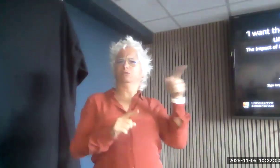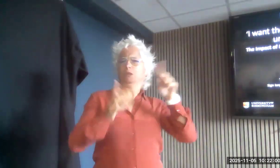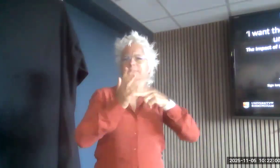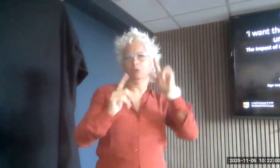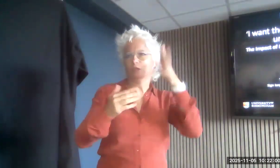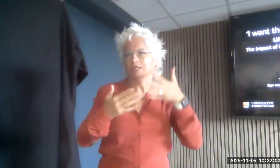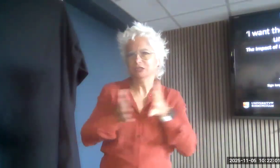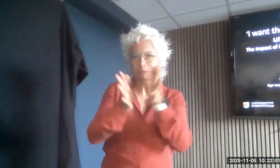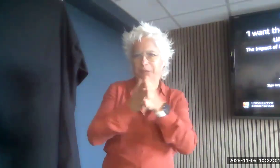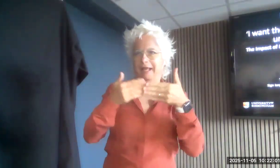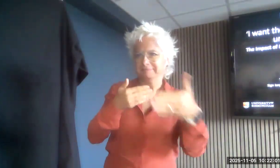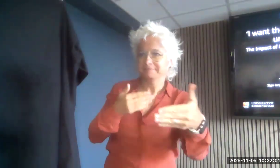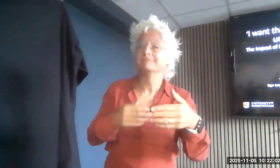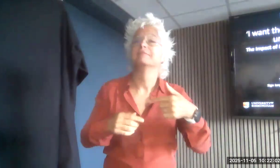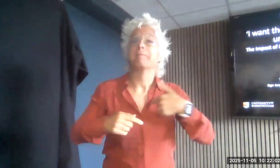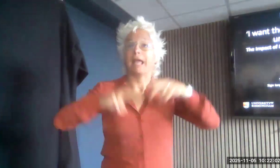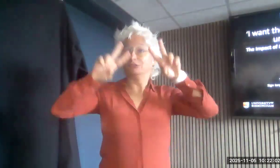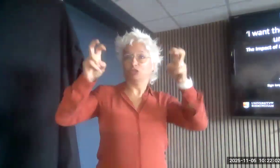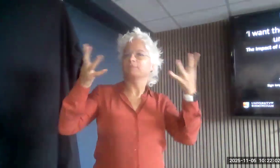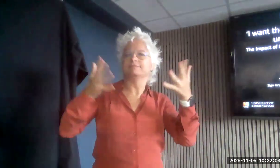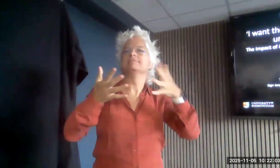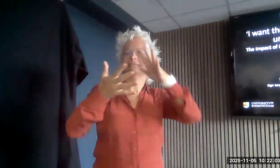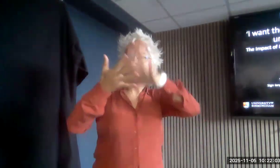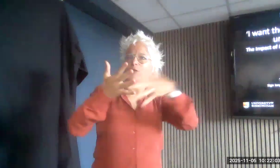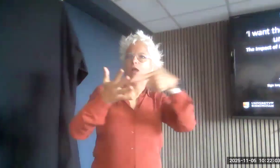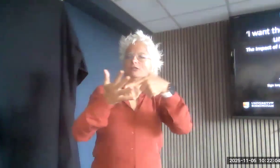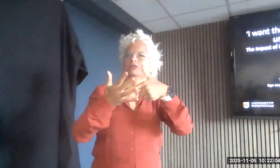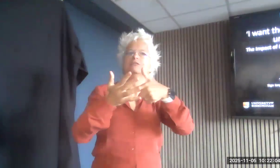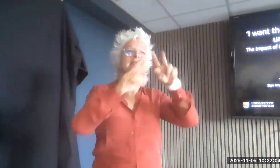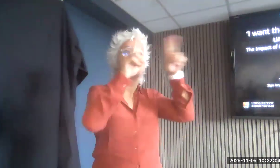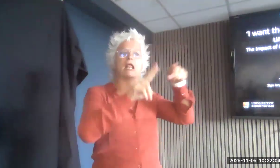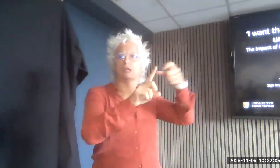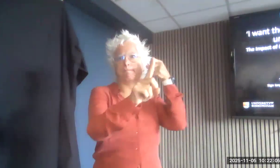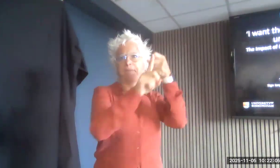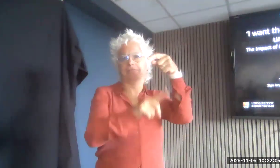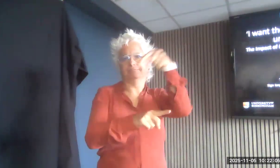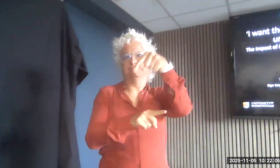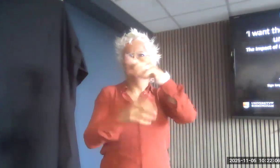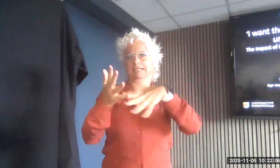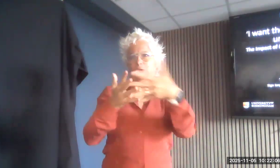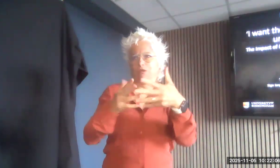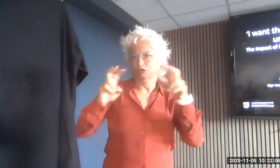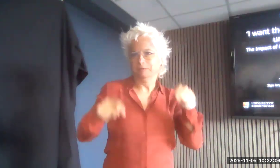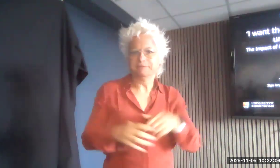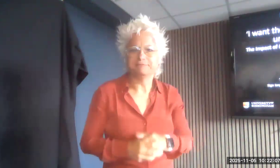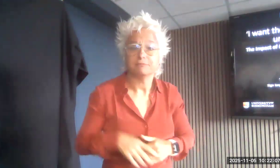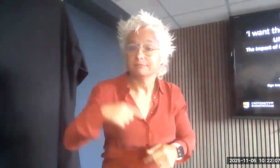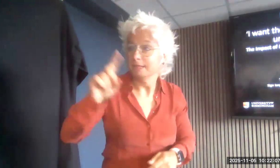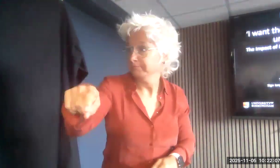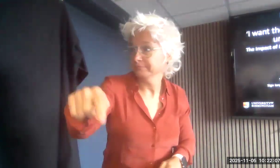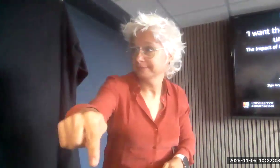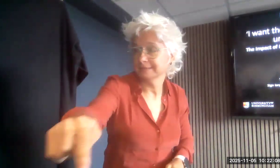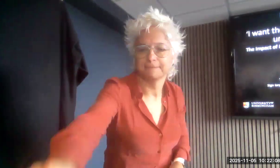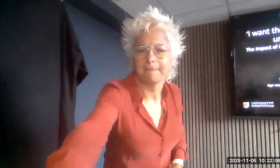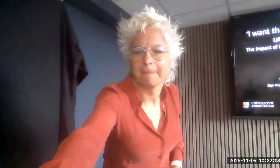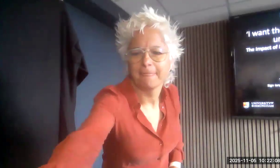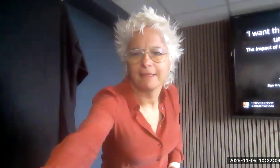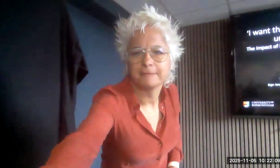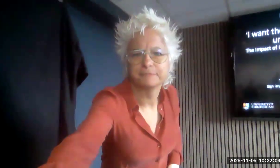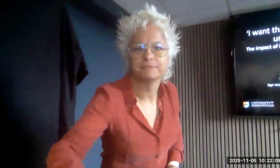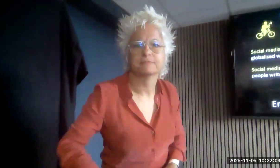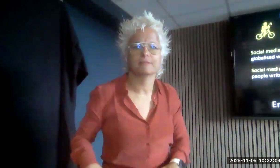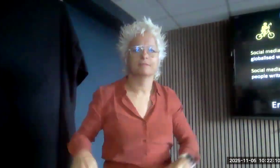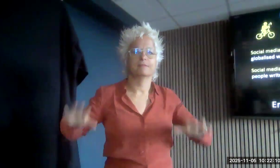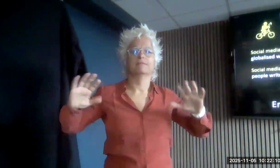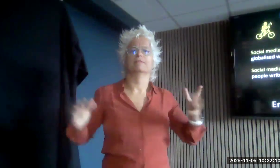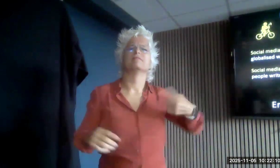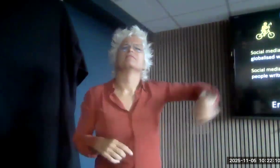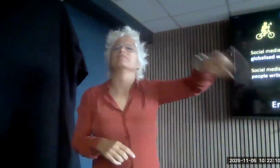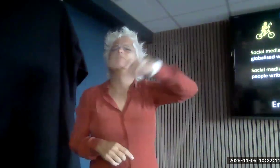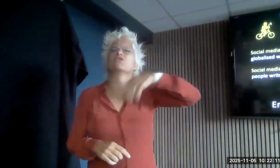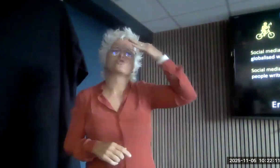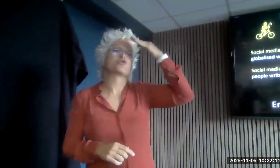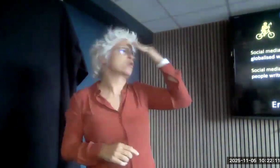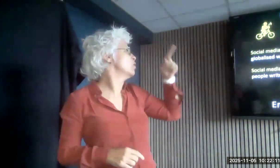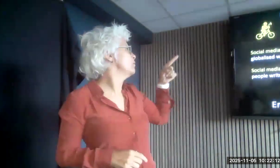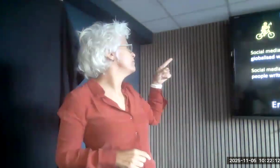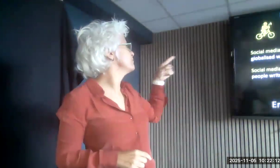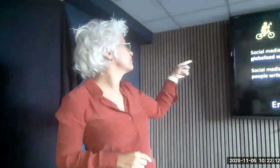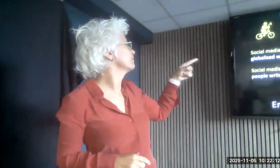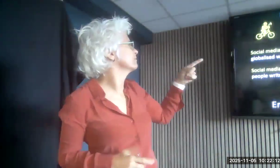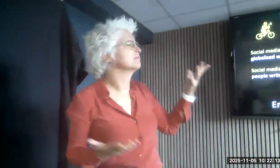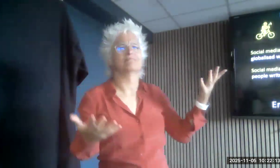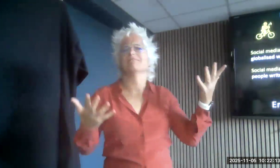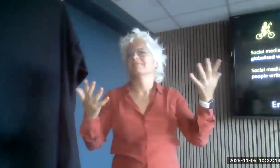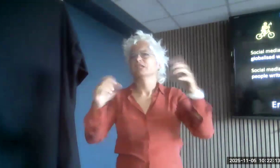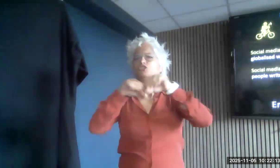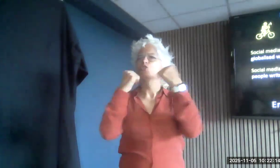So the title of my, presentation today is "I want the world to see me and understand me" and the research that I focused on is the impact of. International Sign on national sign languages.